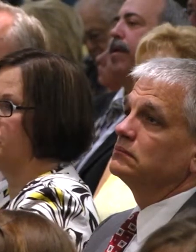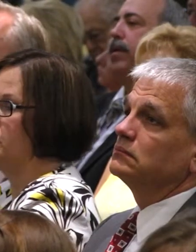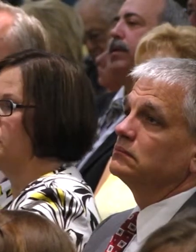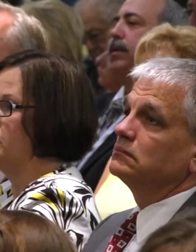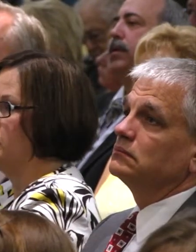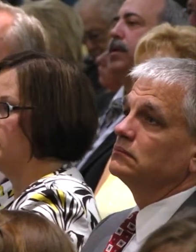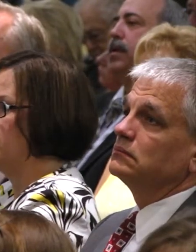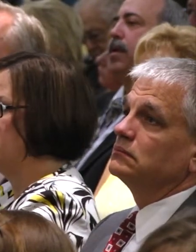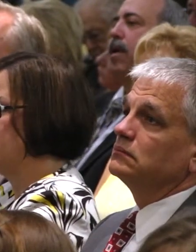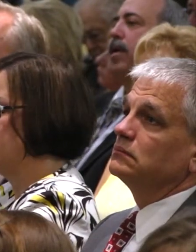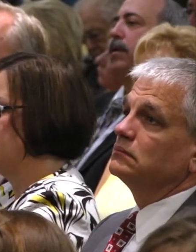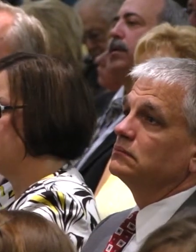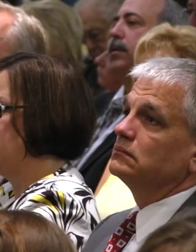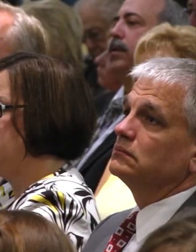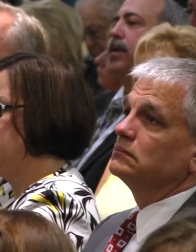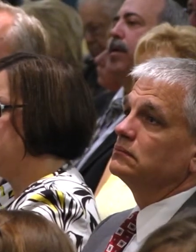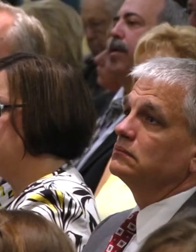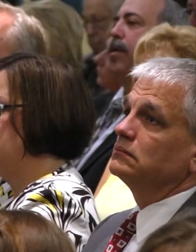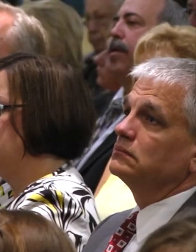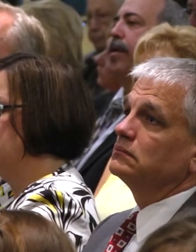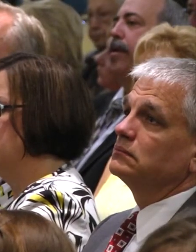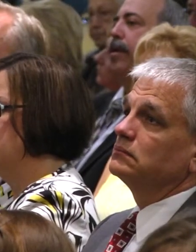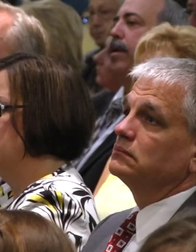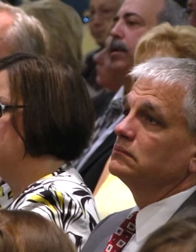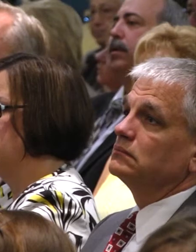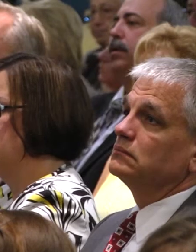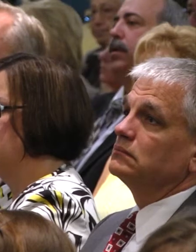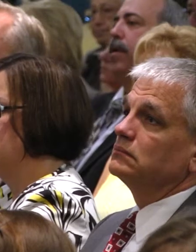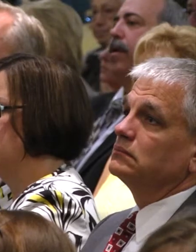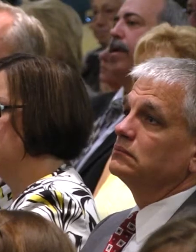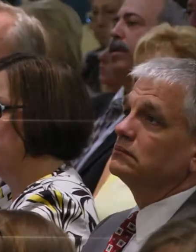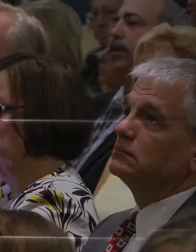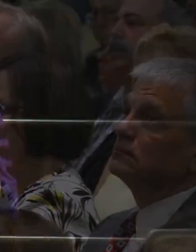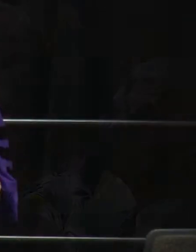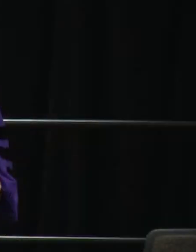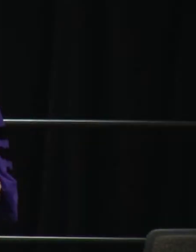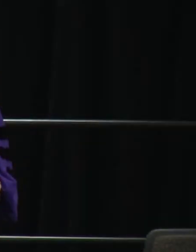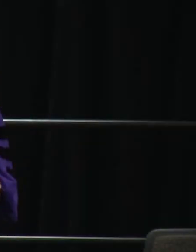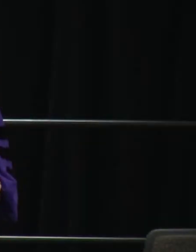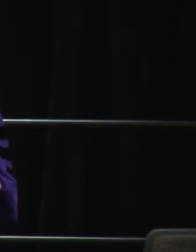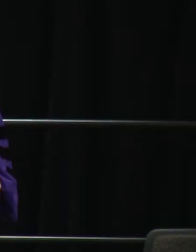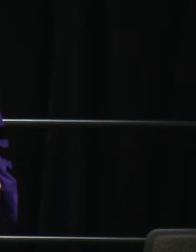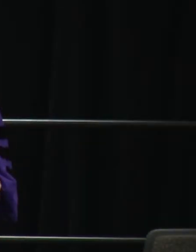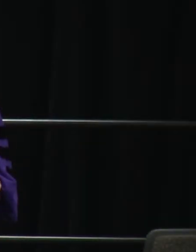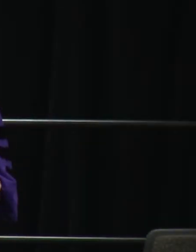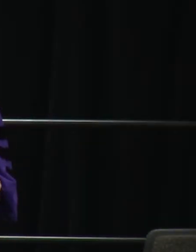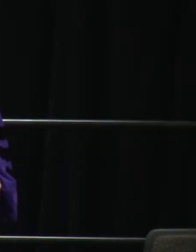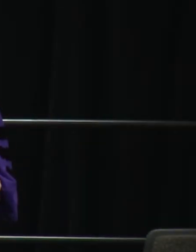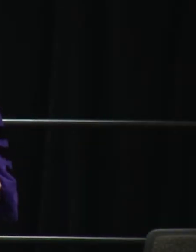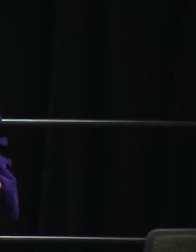your countries, and the world. Along with the pride that you take in your accomplishments today,